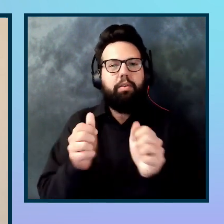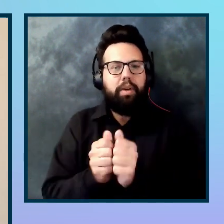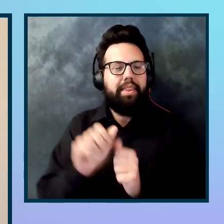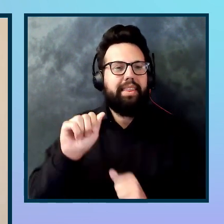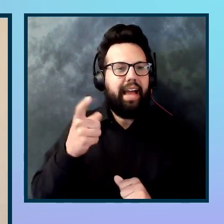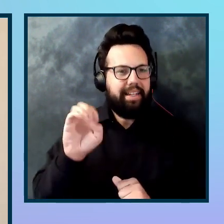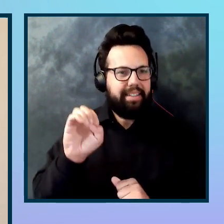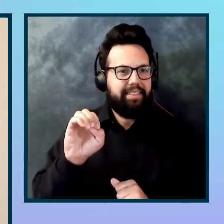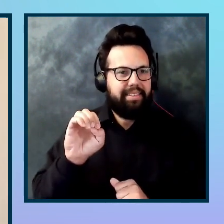with axe DevTools,